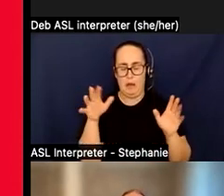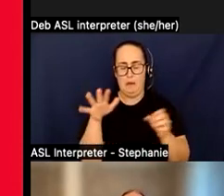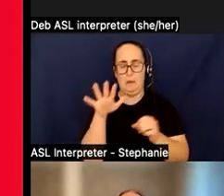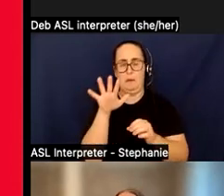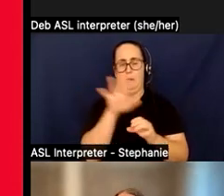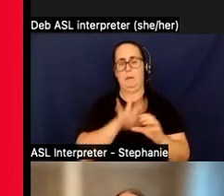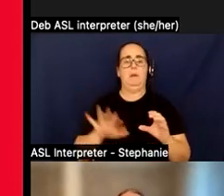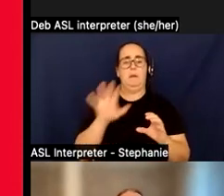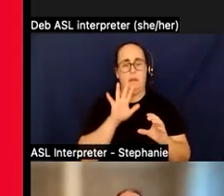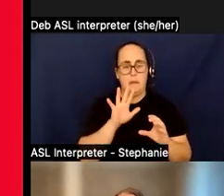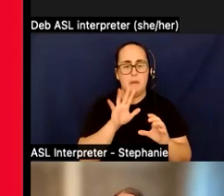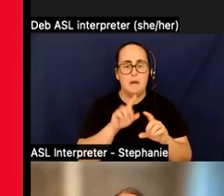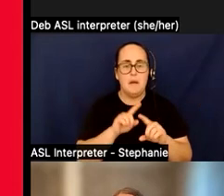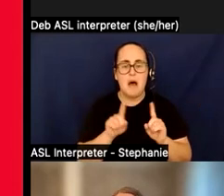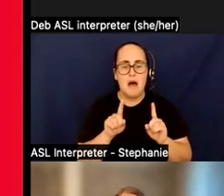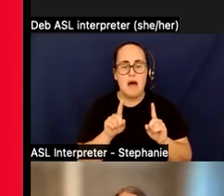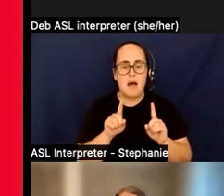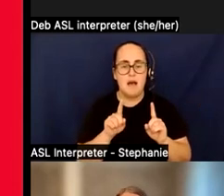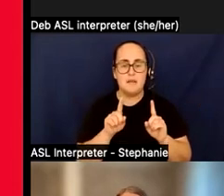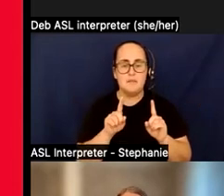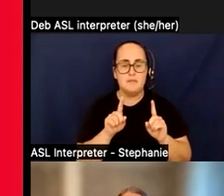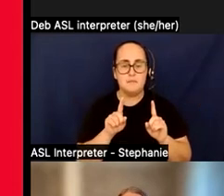Again, if you're unsure, just reach out to me, I'm happy to talk to you about it